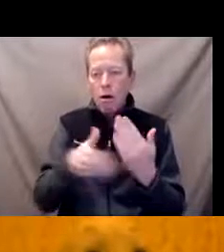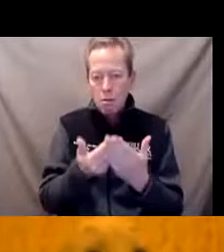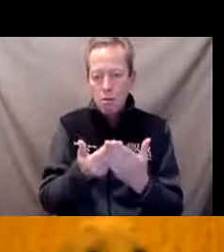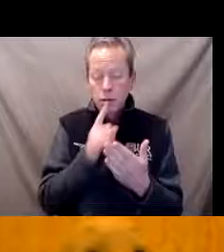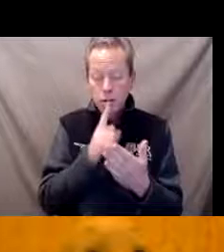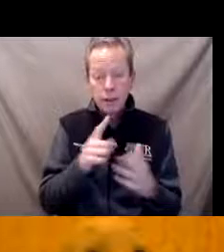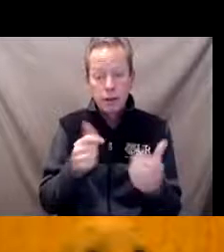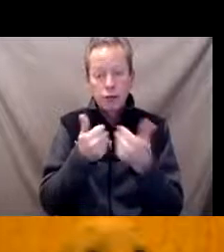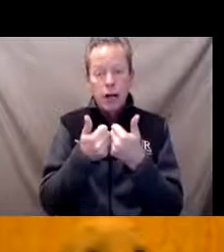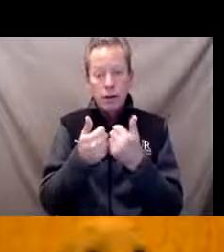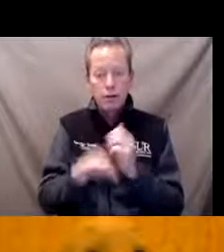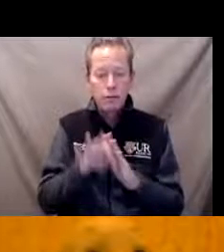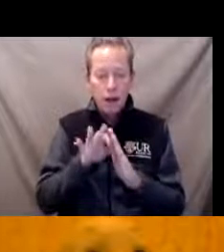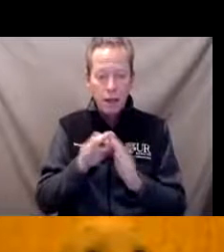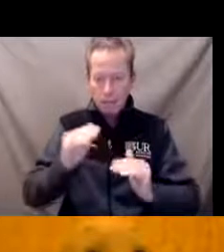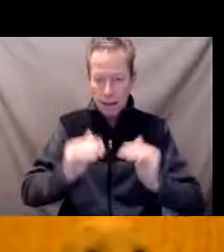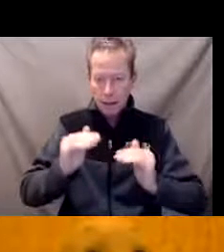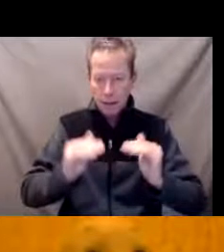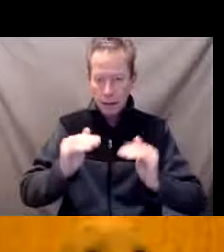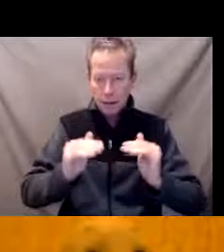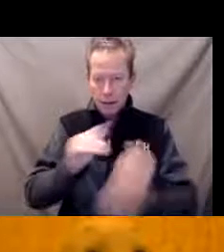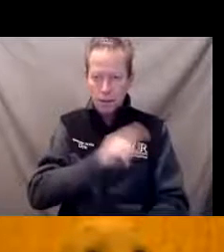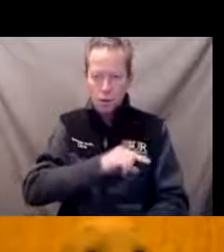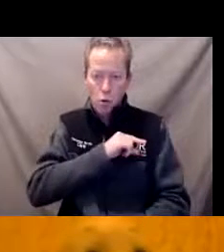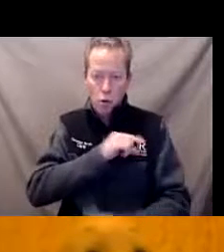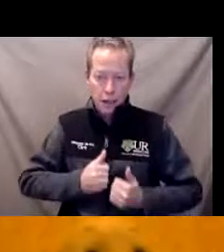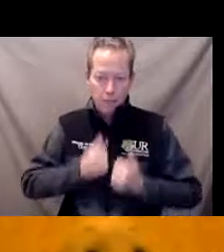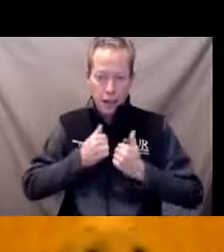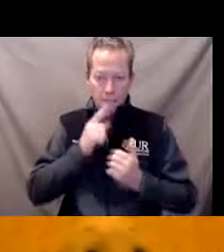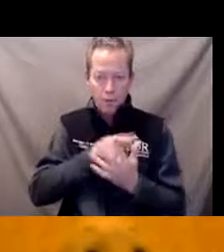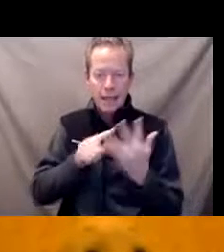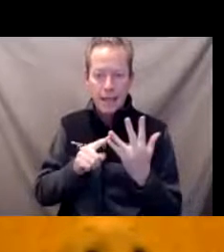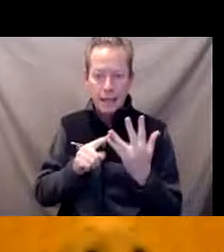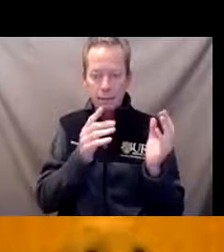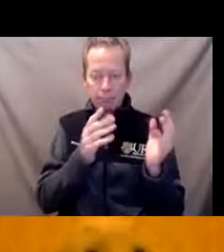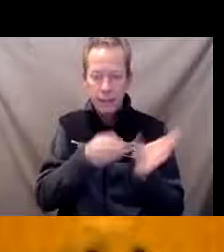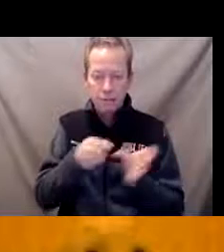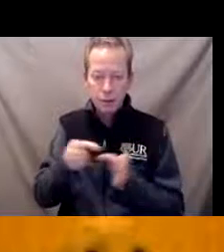to find a balance of quality of life for these individuals. So next slide Holly.